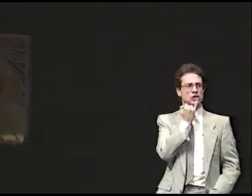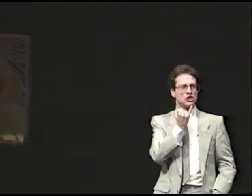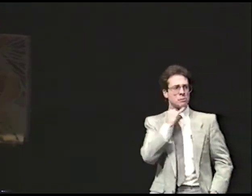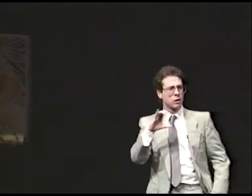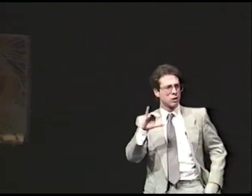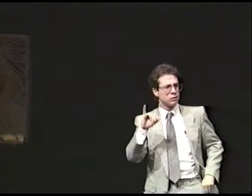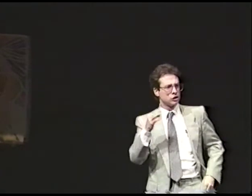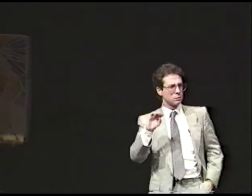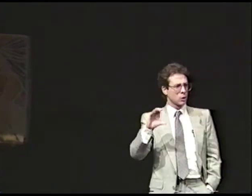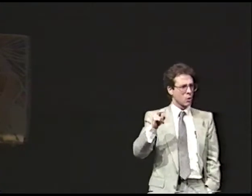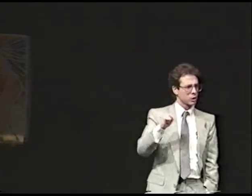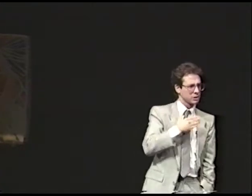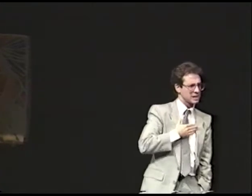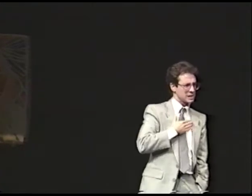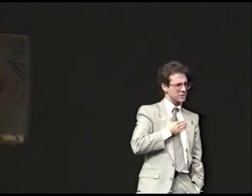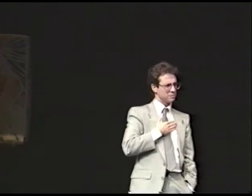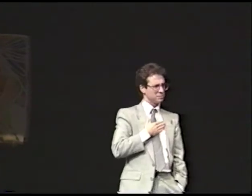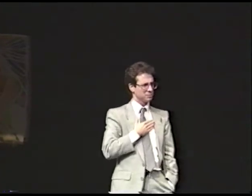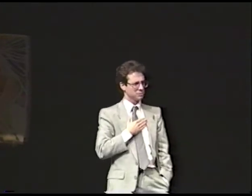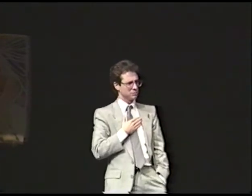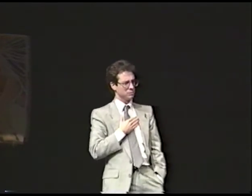come on up, Jim Cone, please?